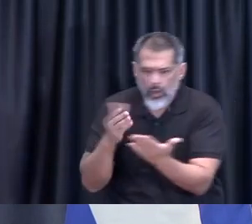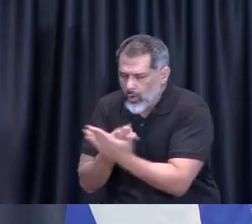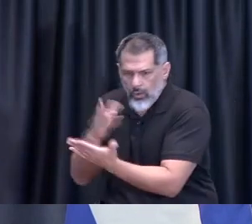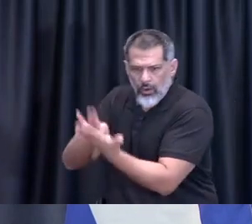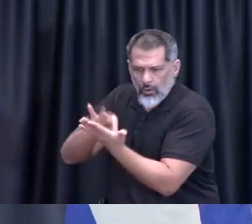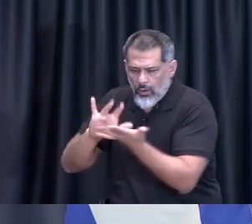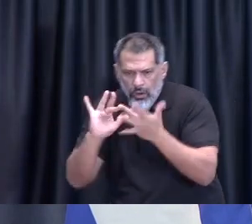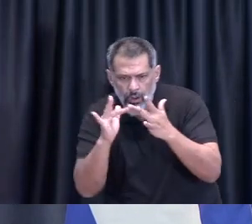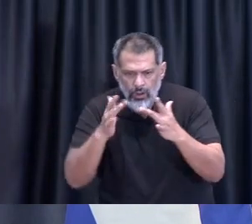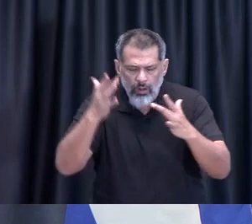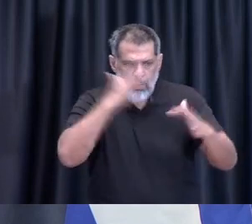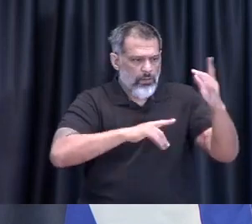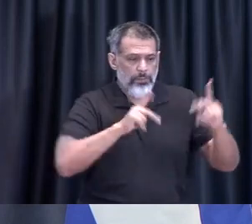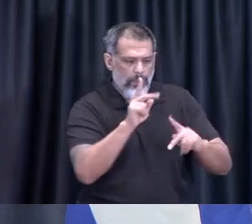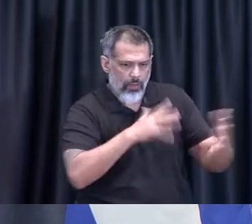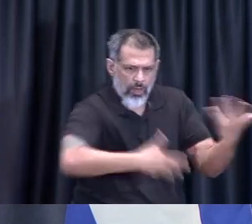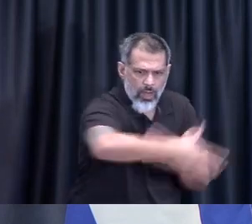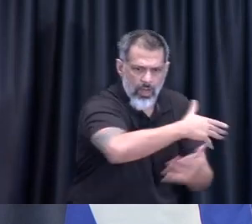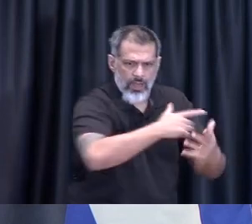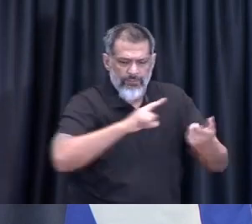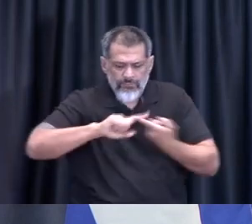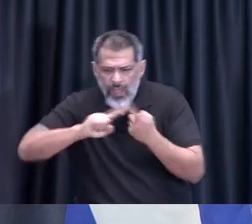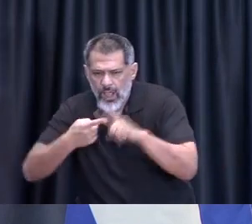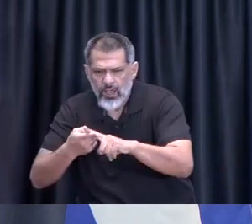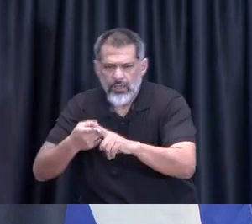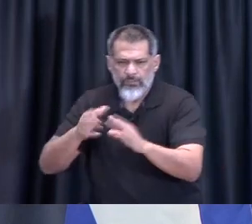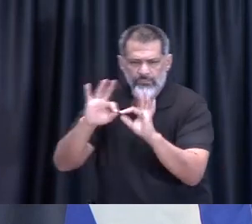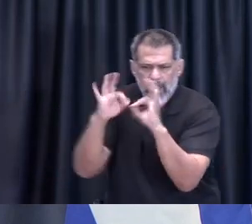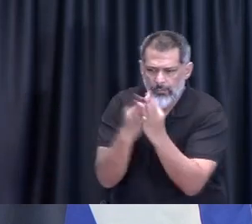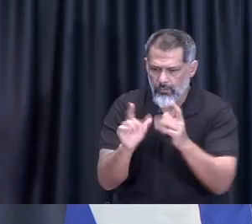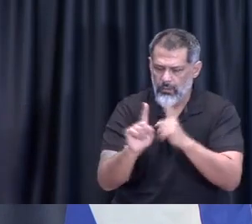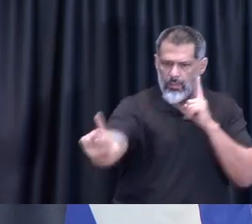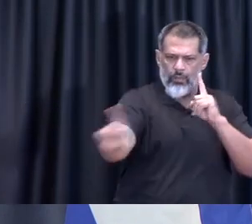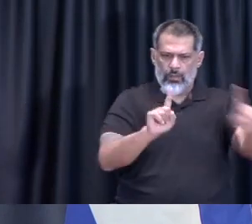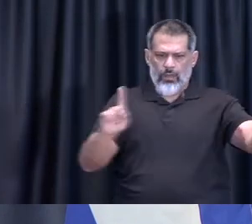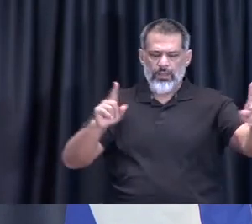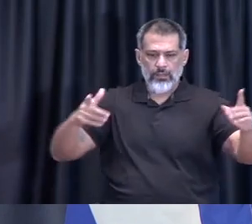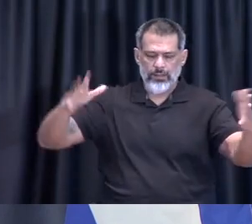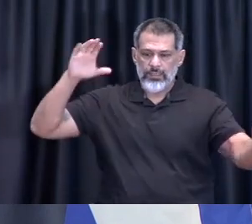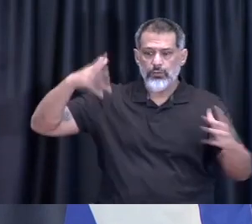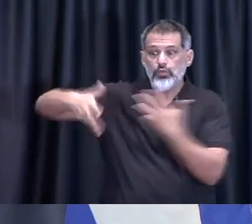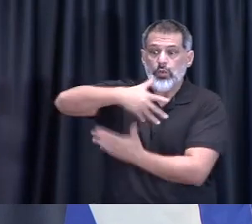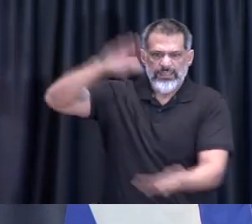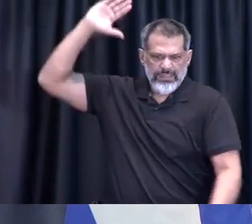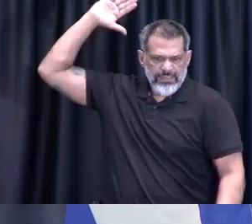or socializing with friends and family, we have been stretched in ways